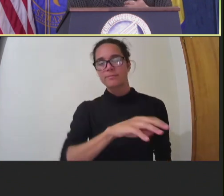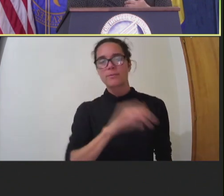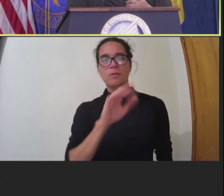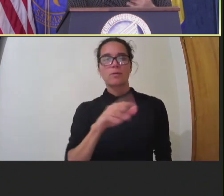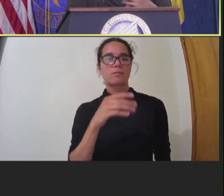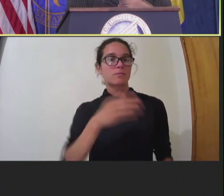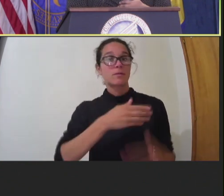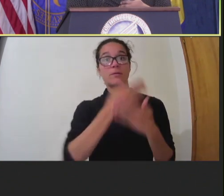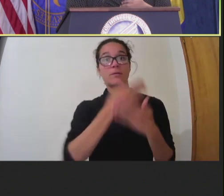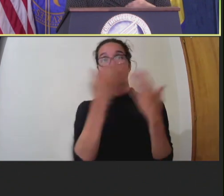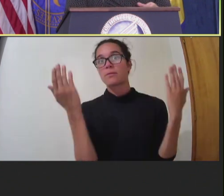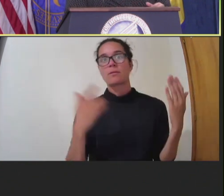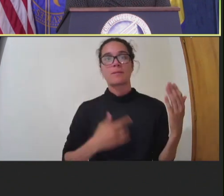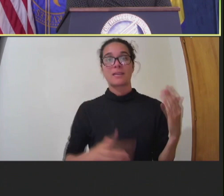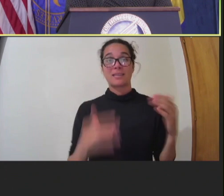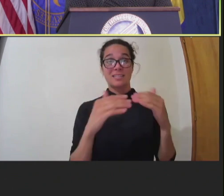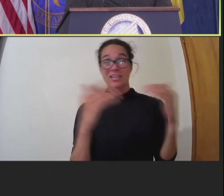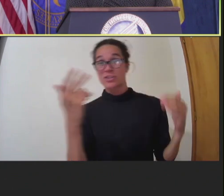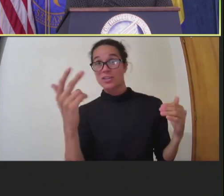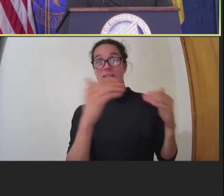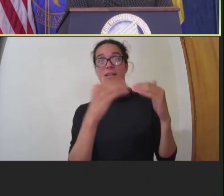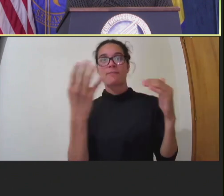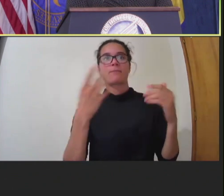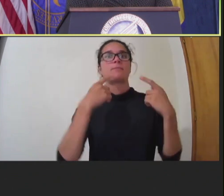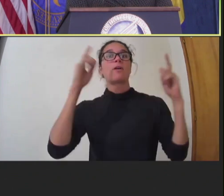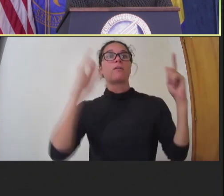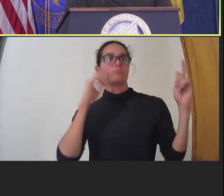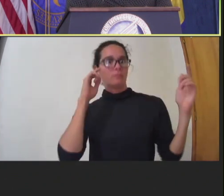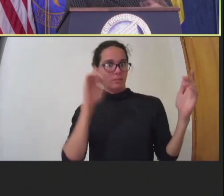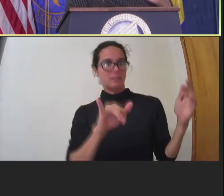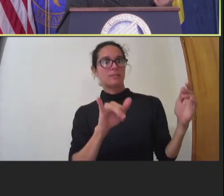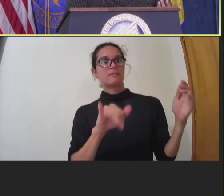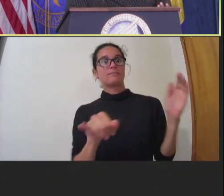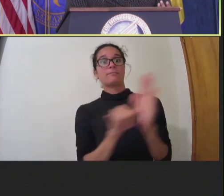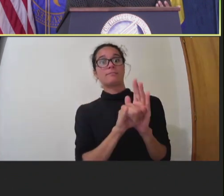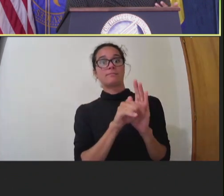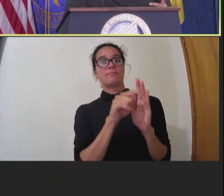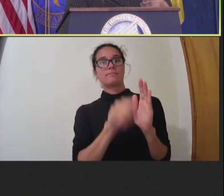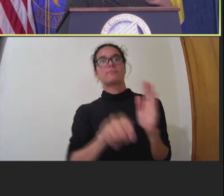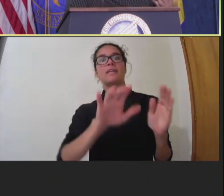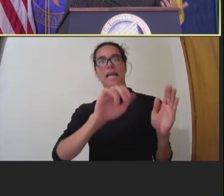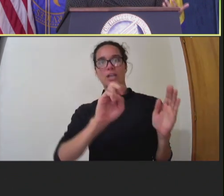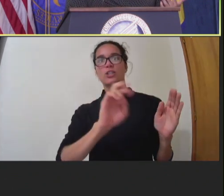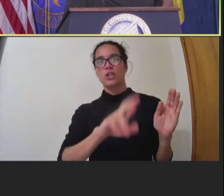stage three or stage four. And folks who have a family history of ovarian and breast cancer,